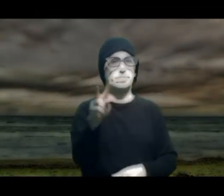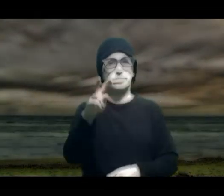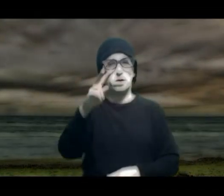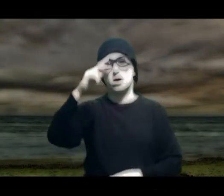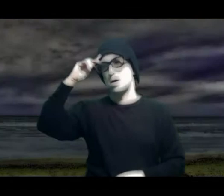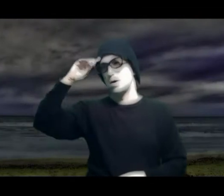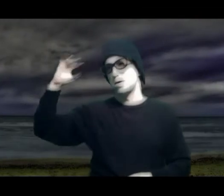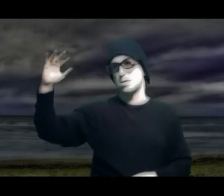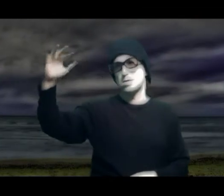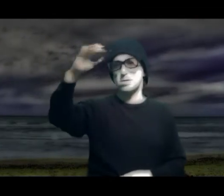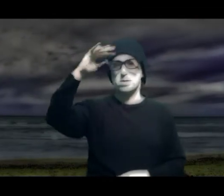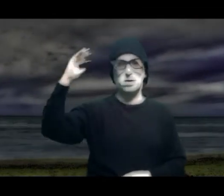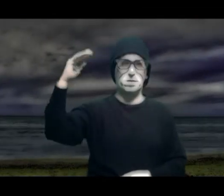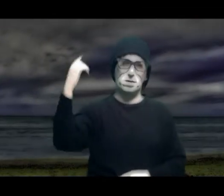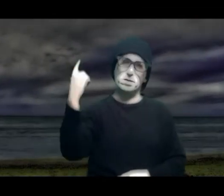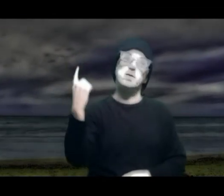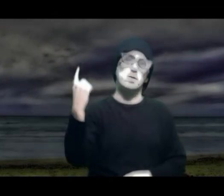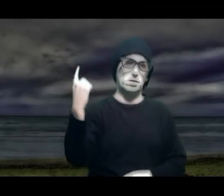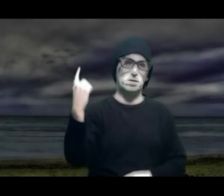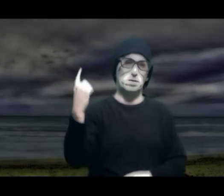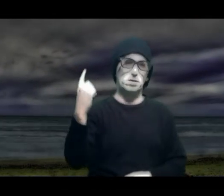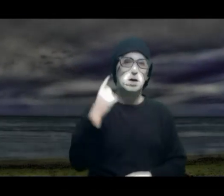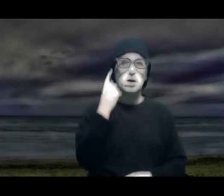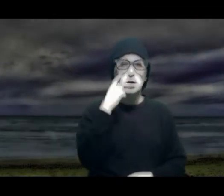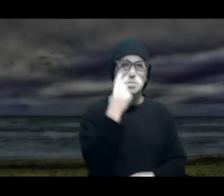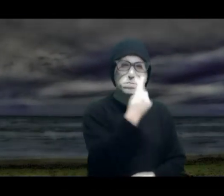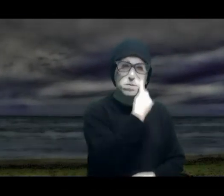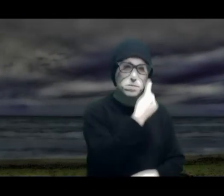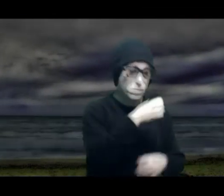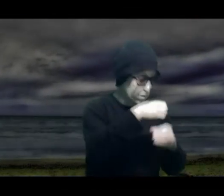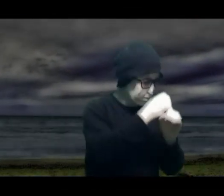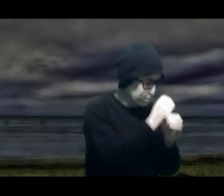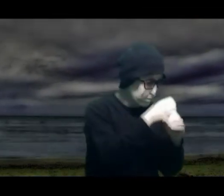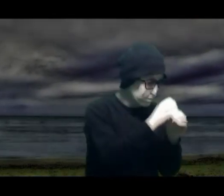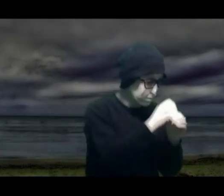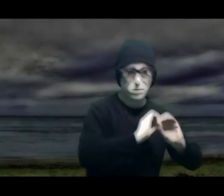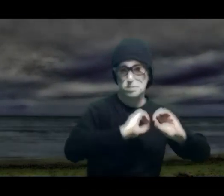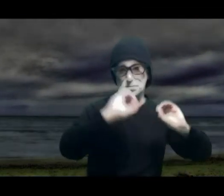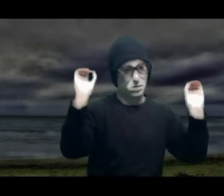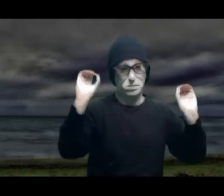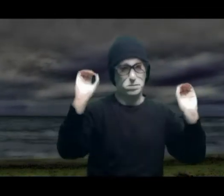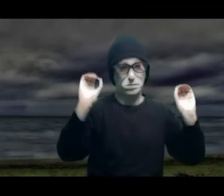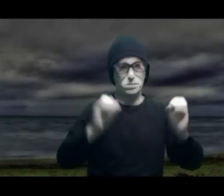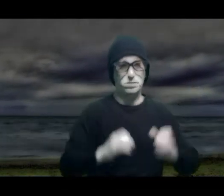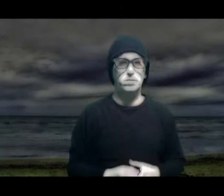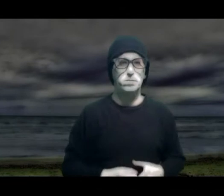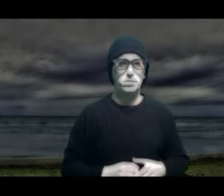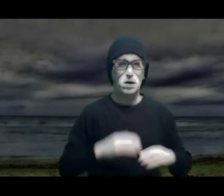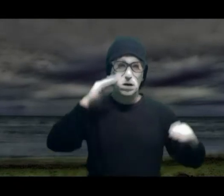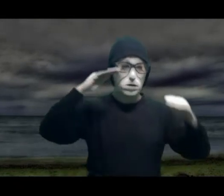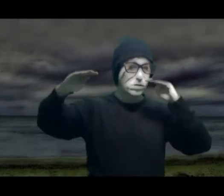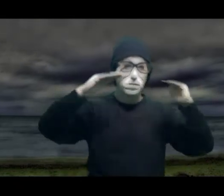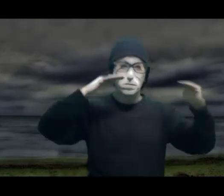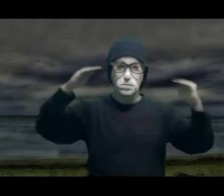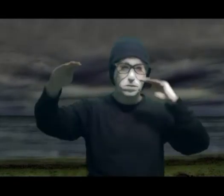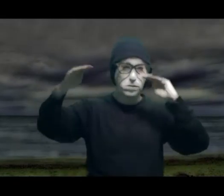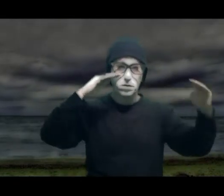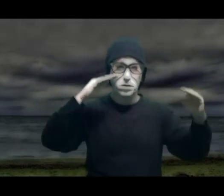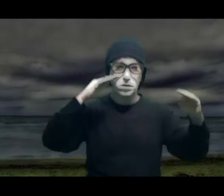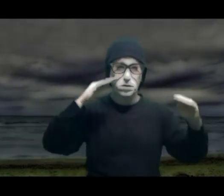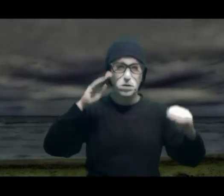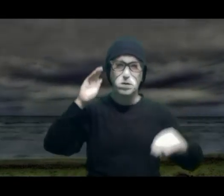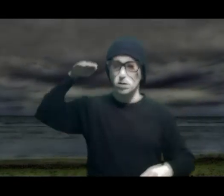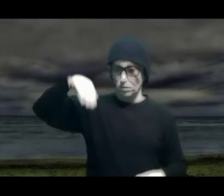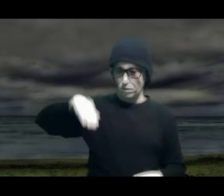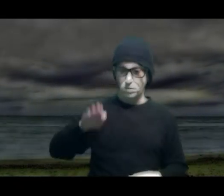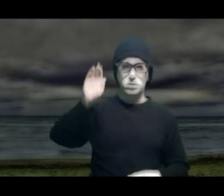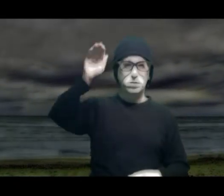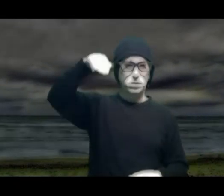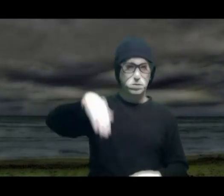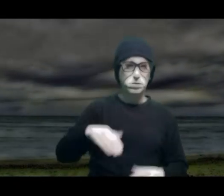mountains of books and literature but they're all theory there's no science